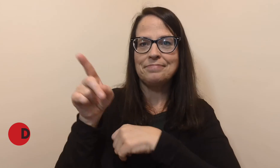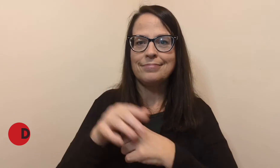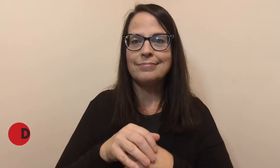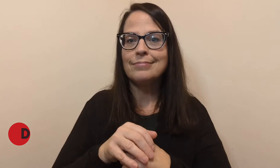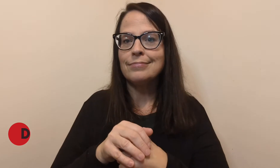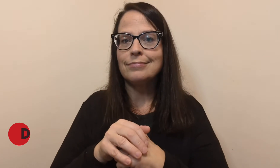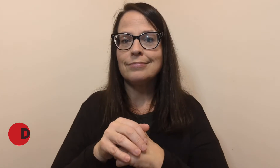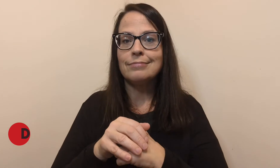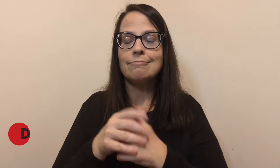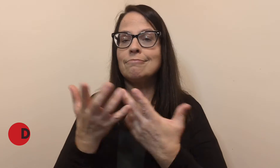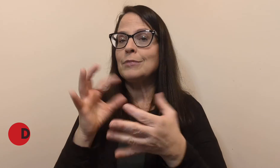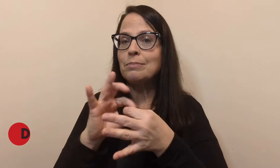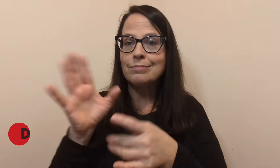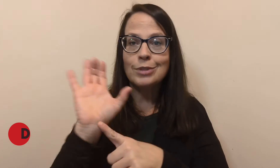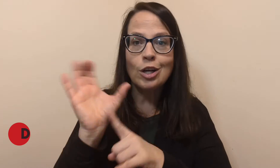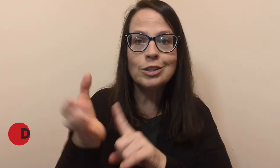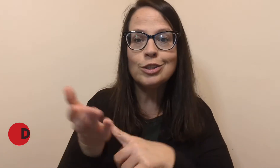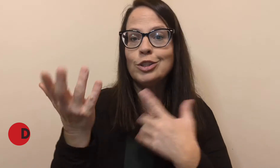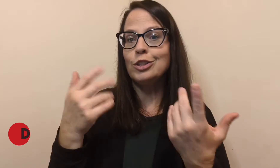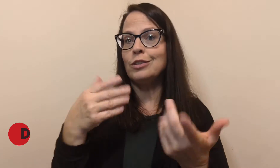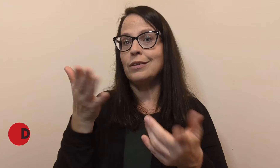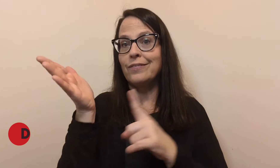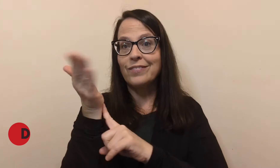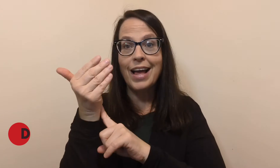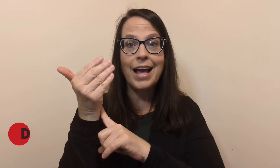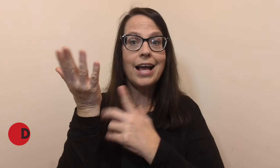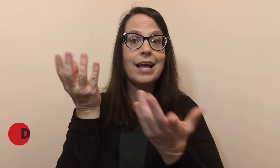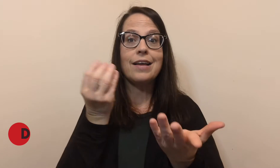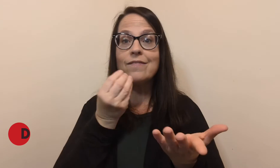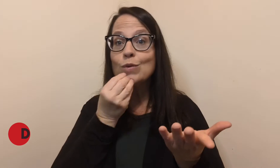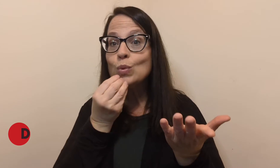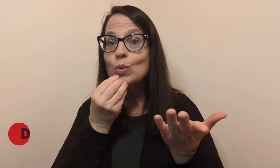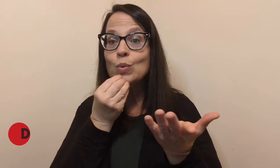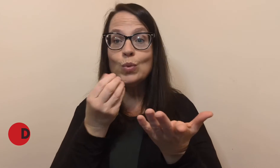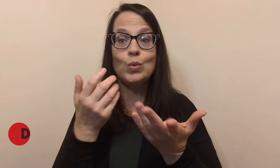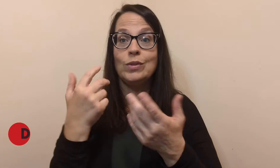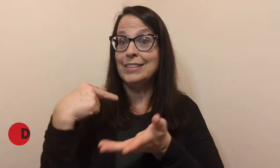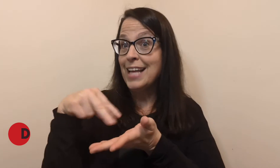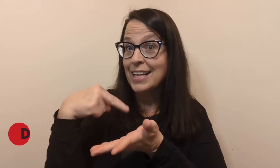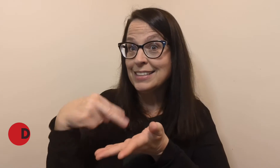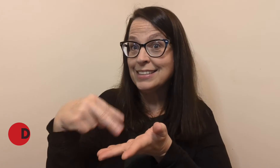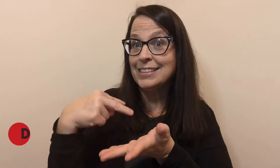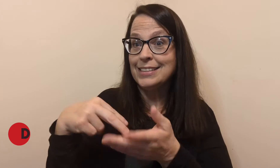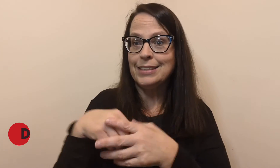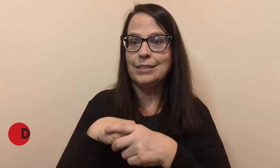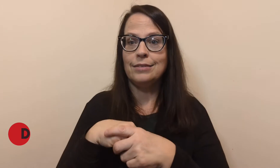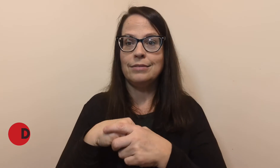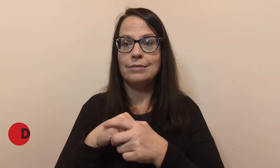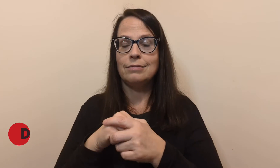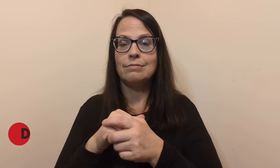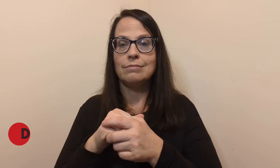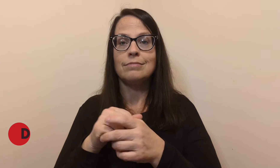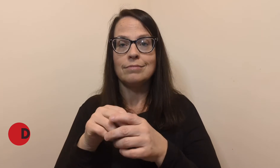of the Philippines, its culture, flag, food and dance.